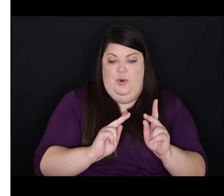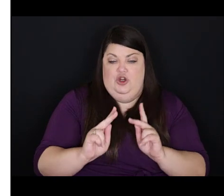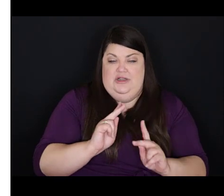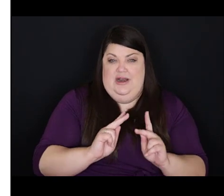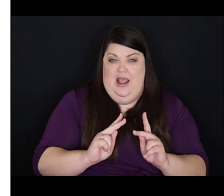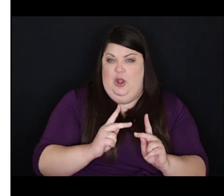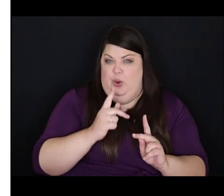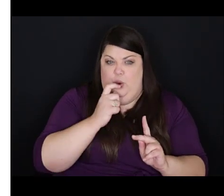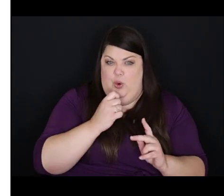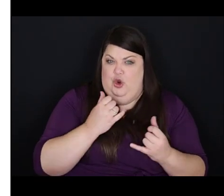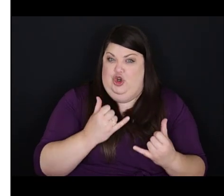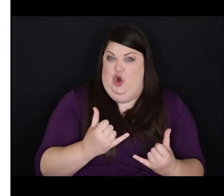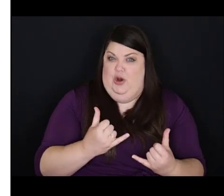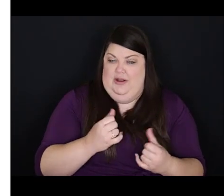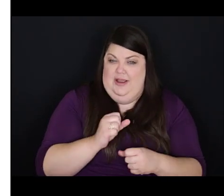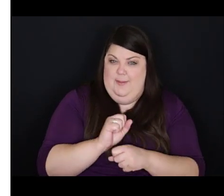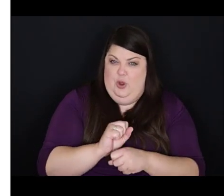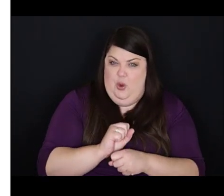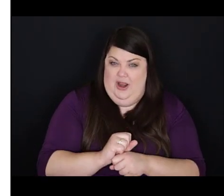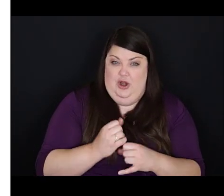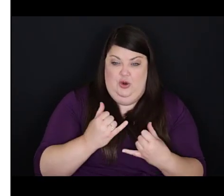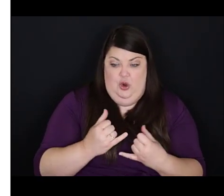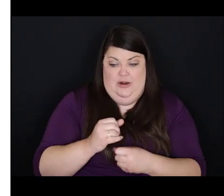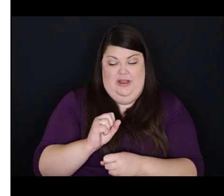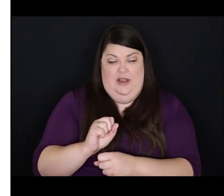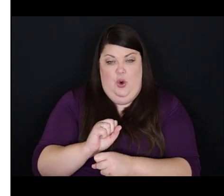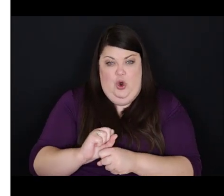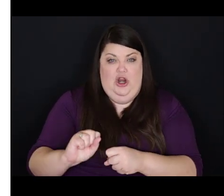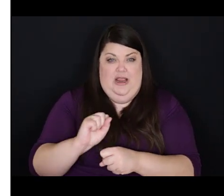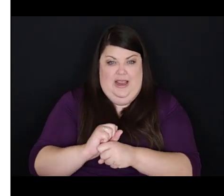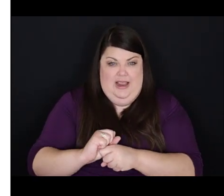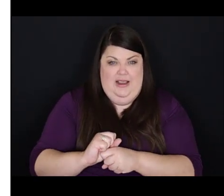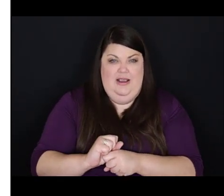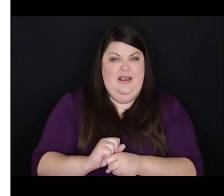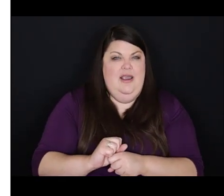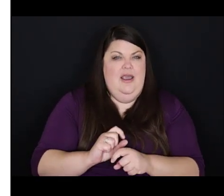employed/currently working, minus any vacancies, by type.